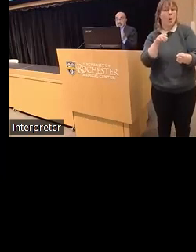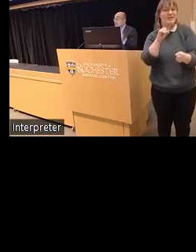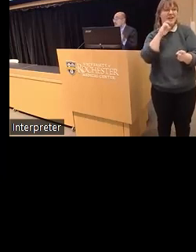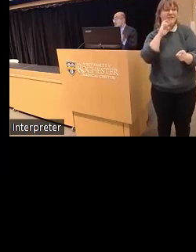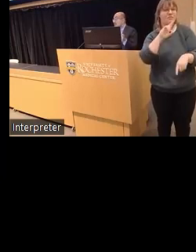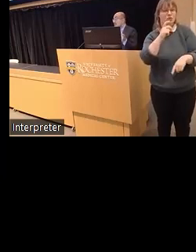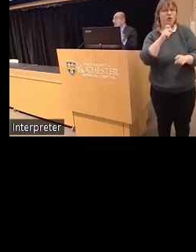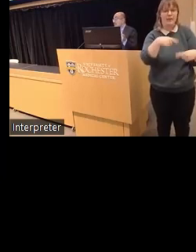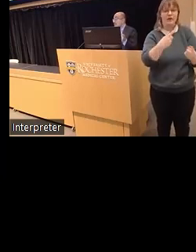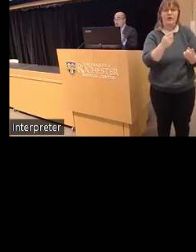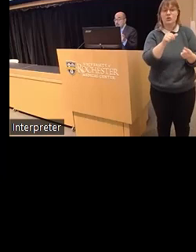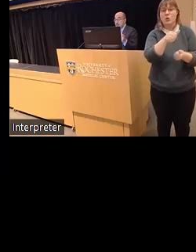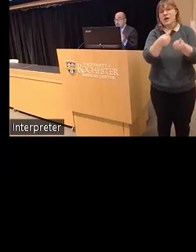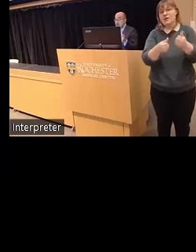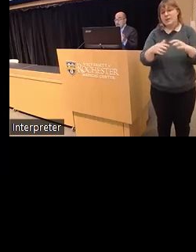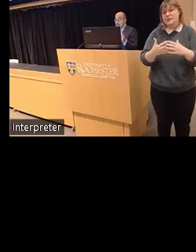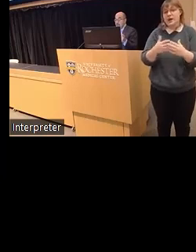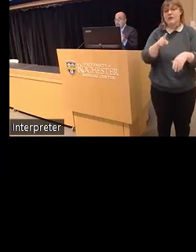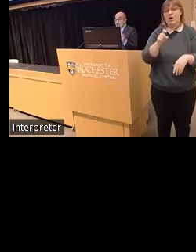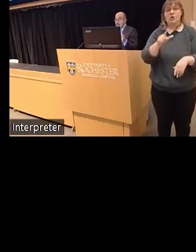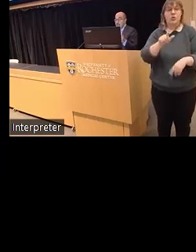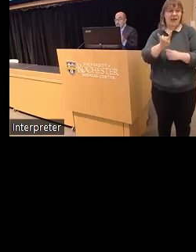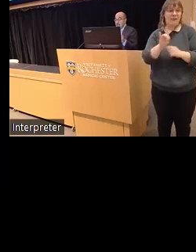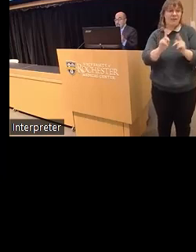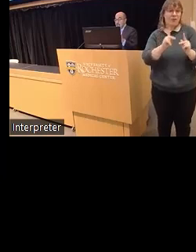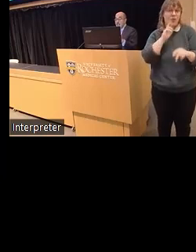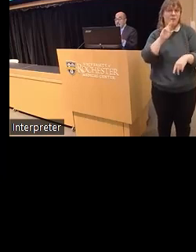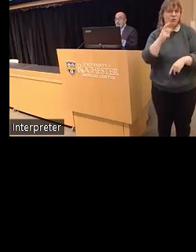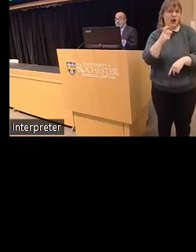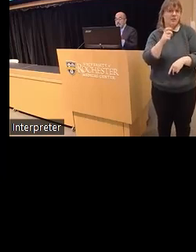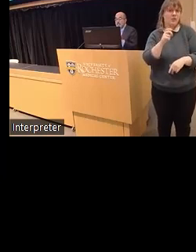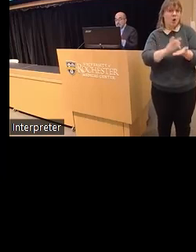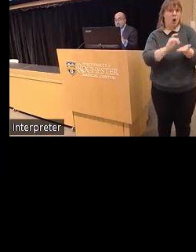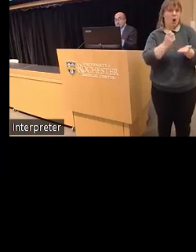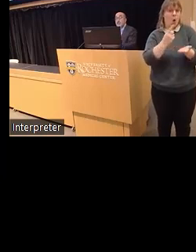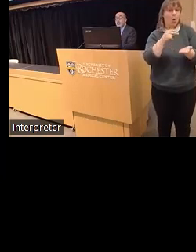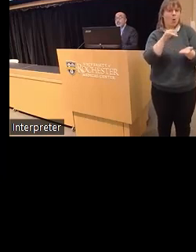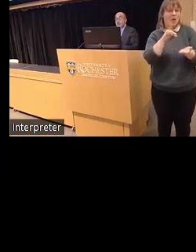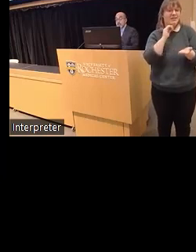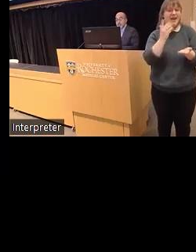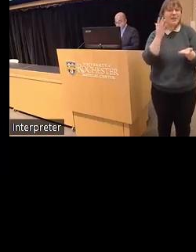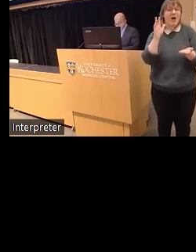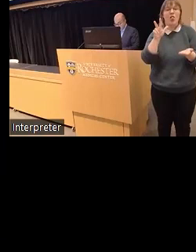subset 128 prescribed opioids and uh they had about a 39% decrease over 6 months um in their